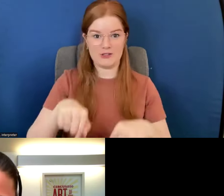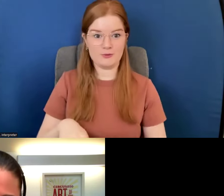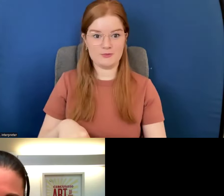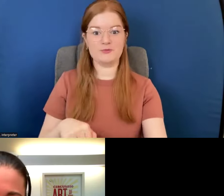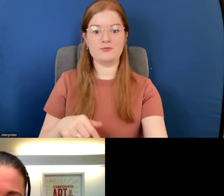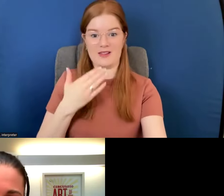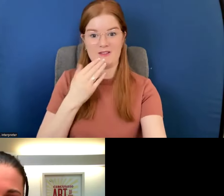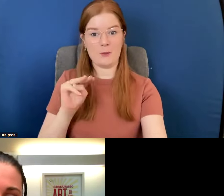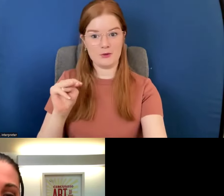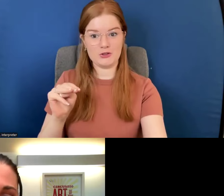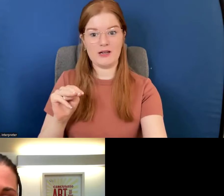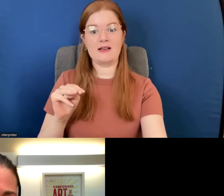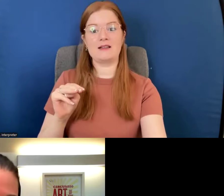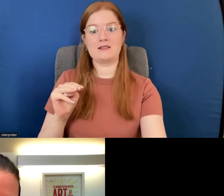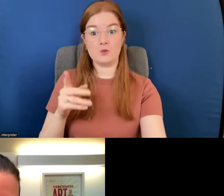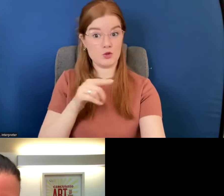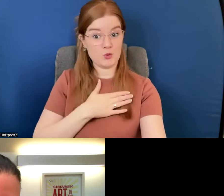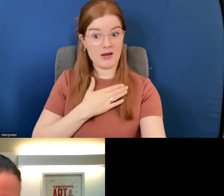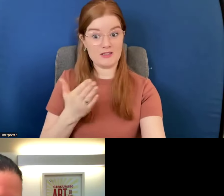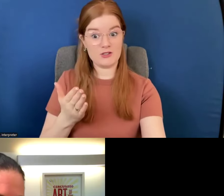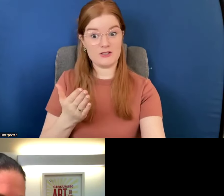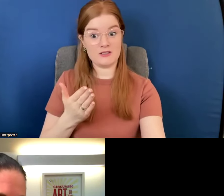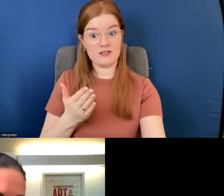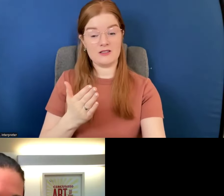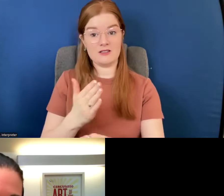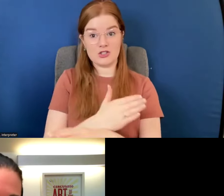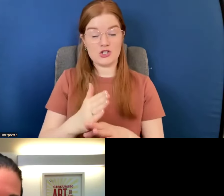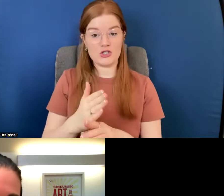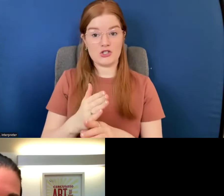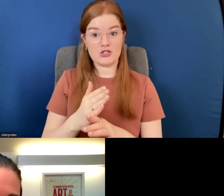Brendan Rooney: Thank you. Thanks so much. Joanne Drum: Would you like to start sharing? And I'll stick around until I'm sure